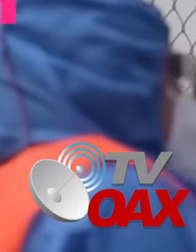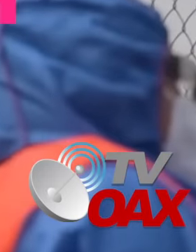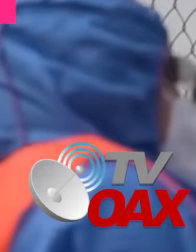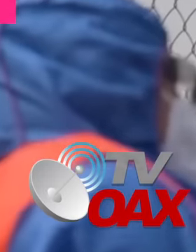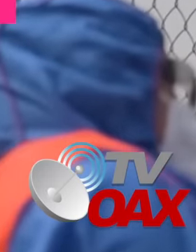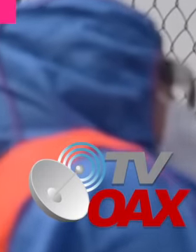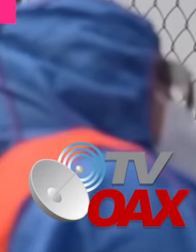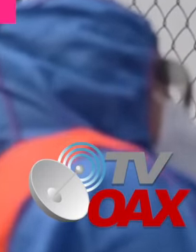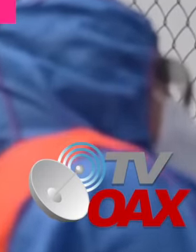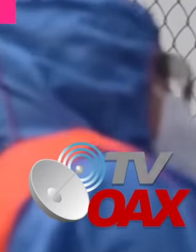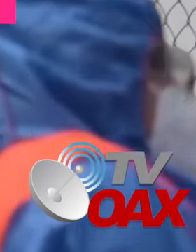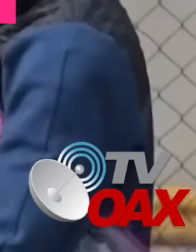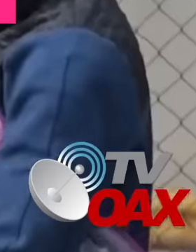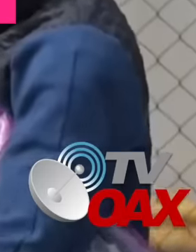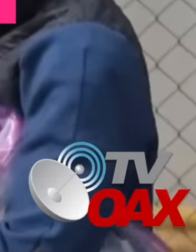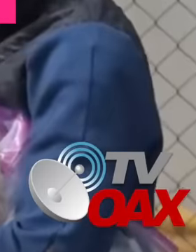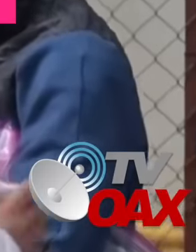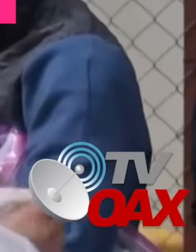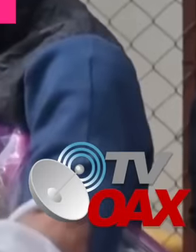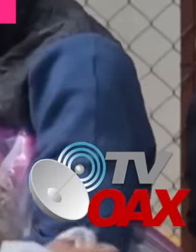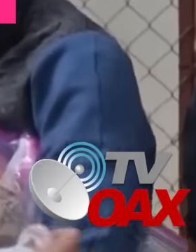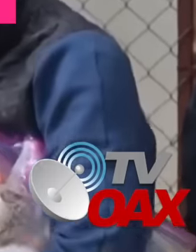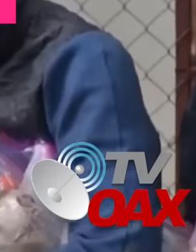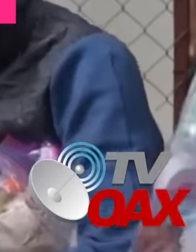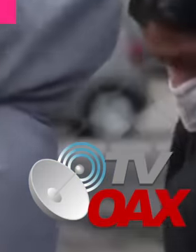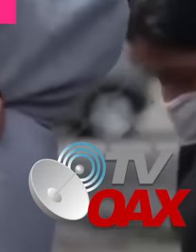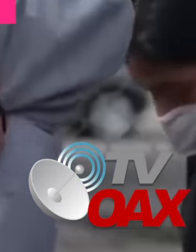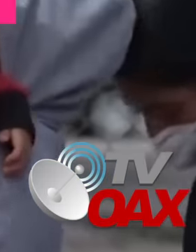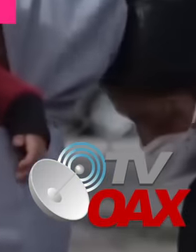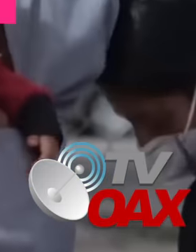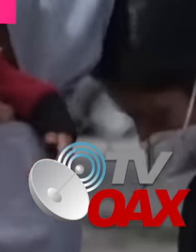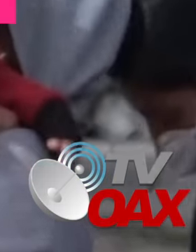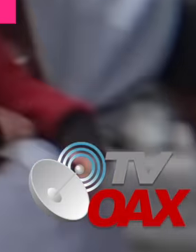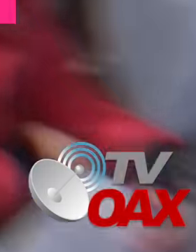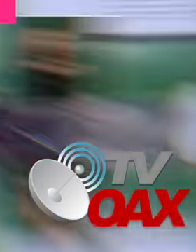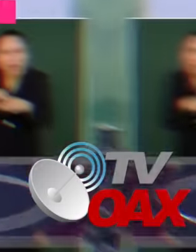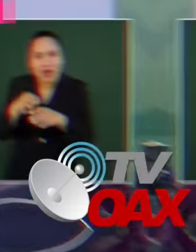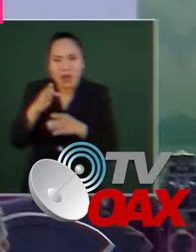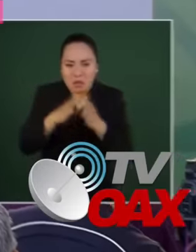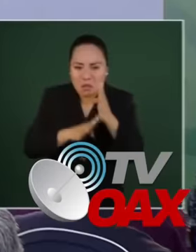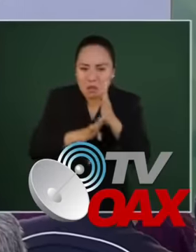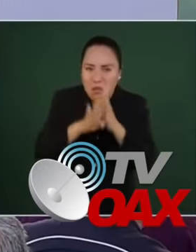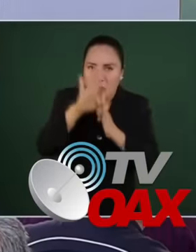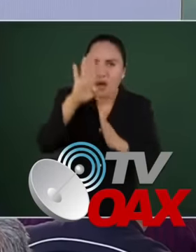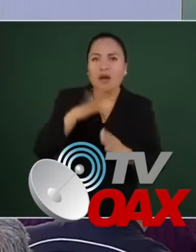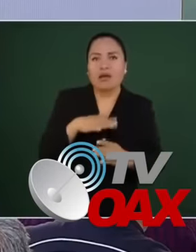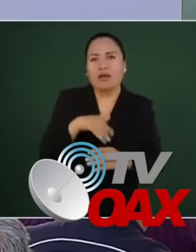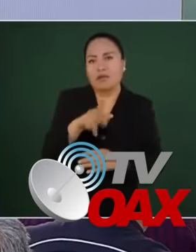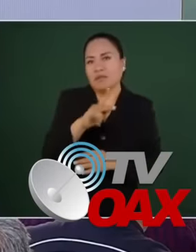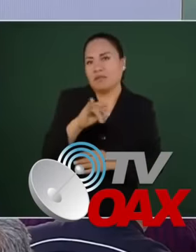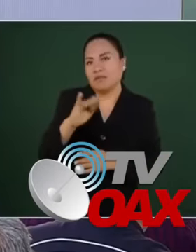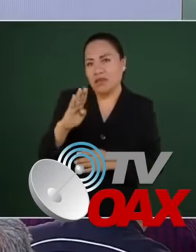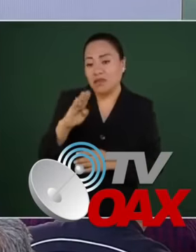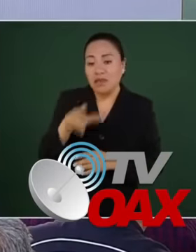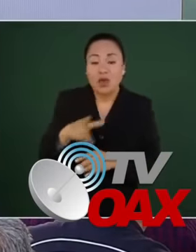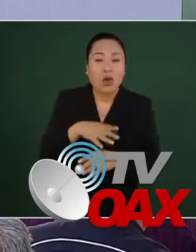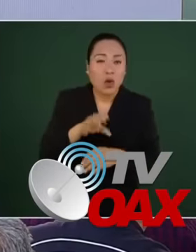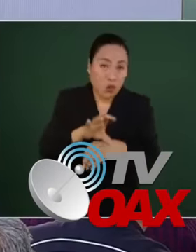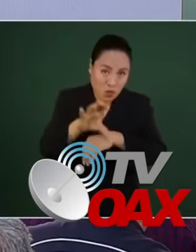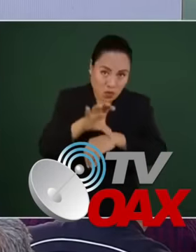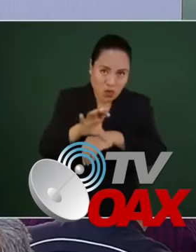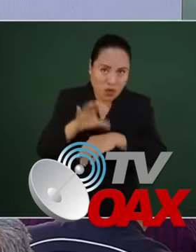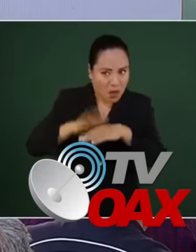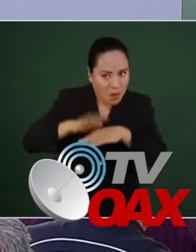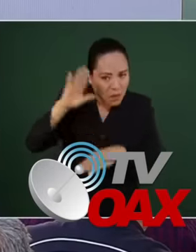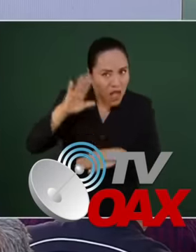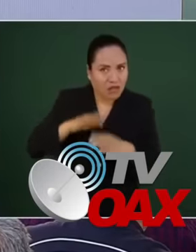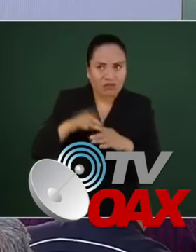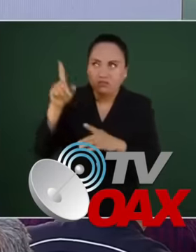return to the homeland program was created in the press conference the secretary of foreign relations reported